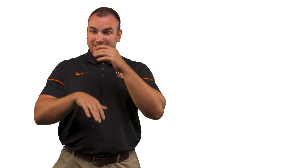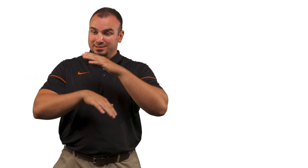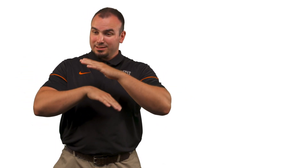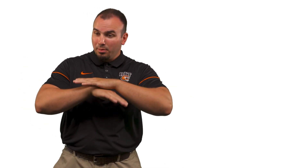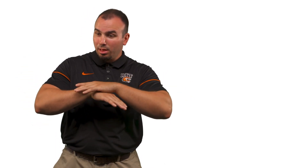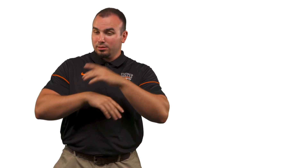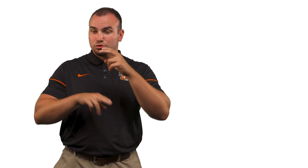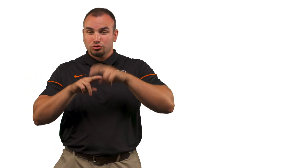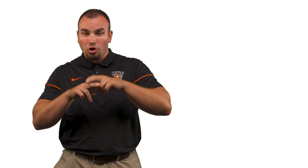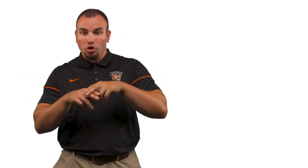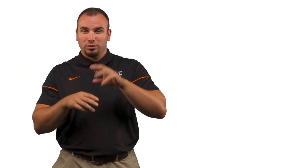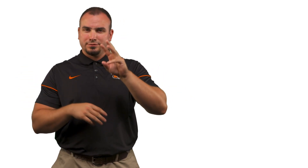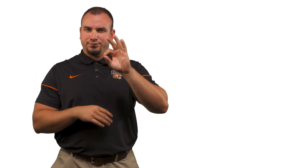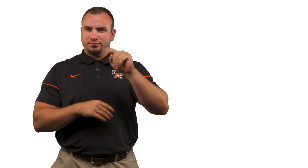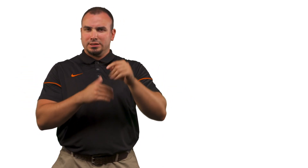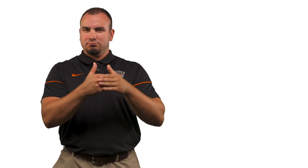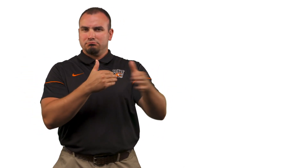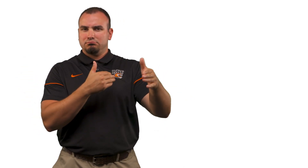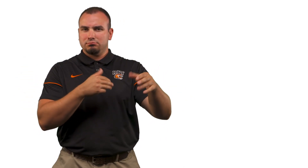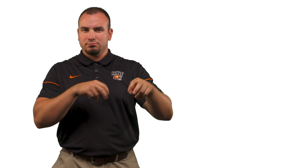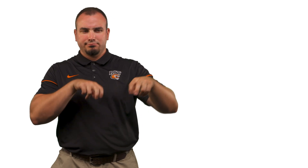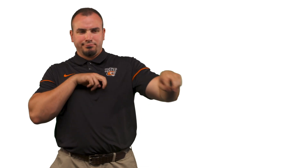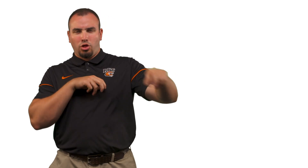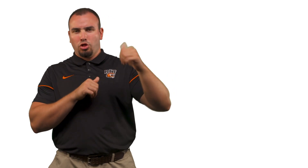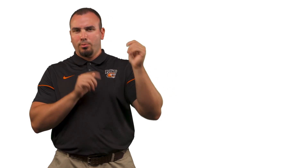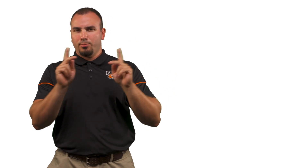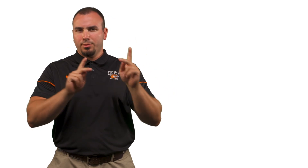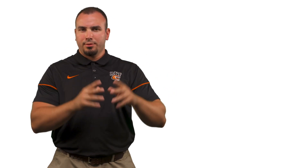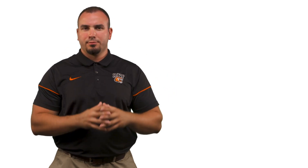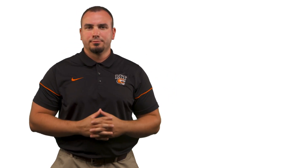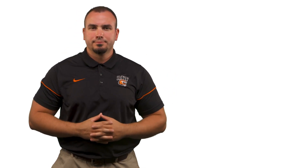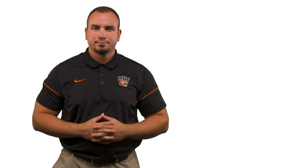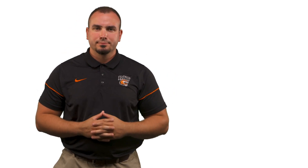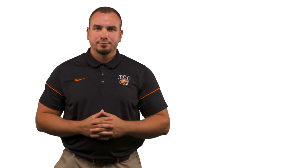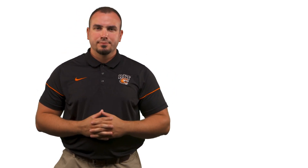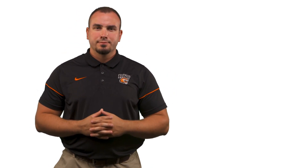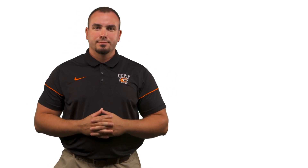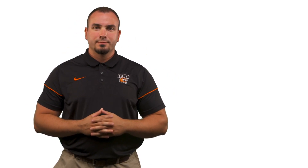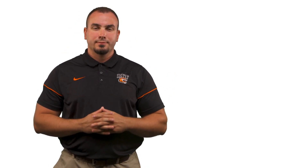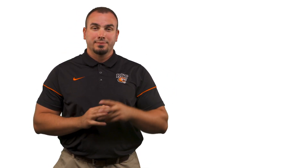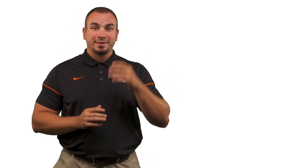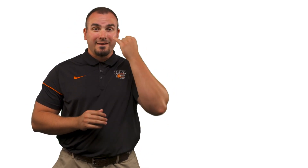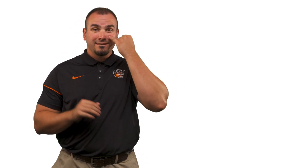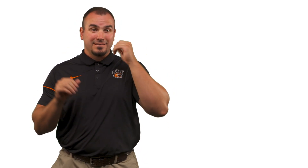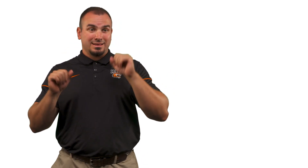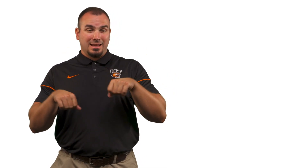Set up spaces to ensure 6 feet of physical distancing all around you.